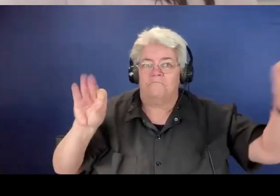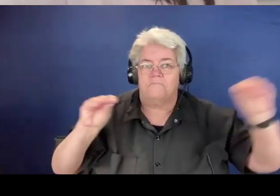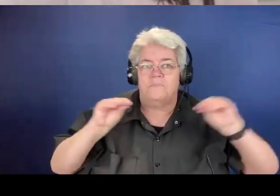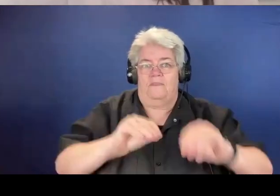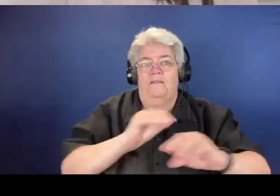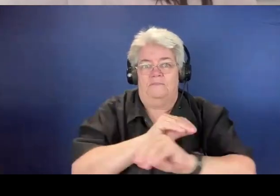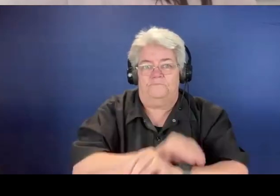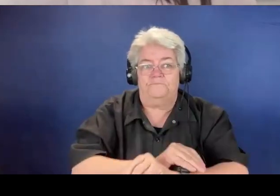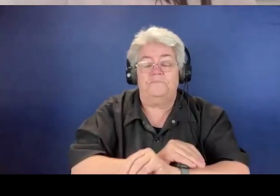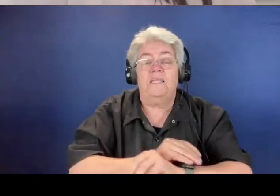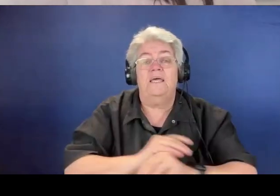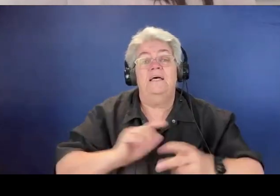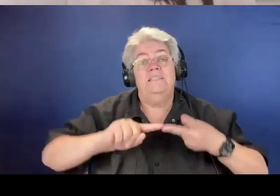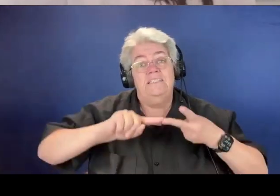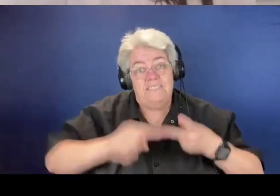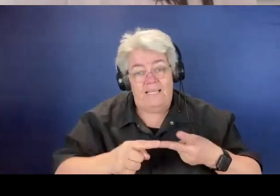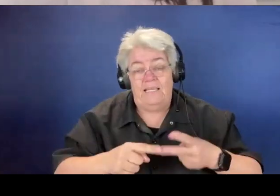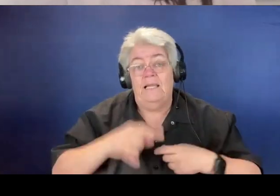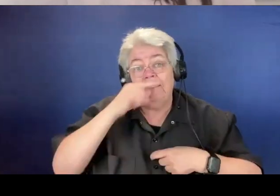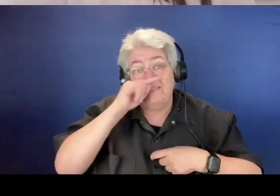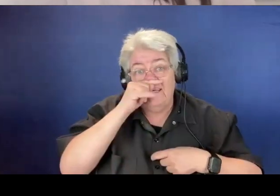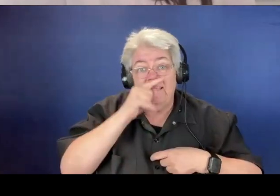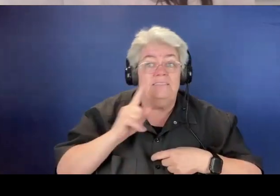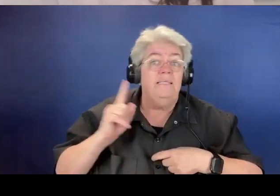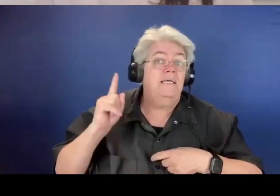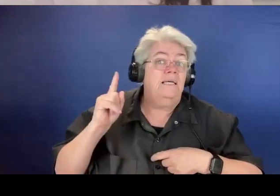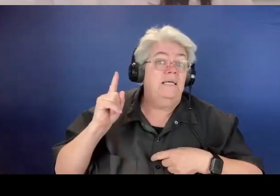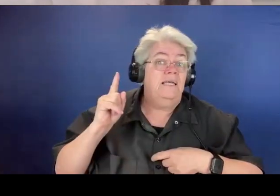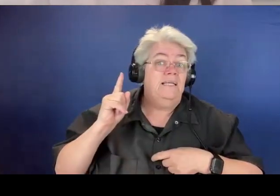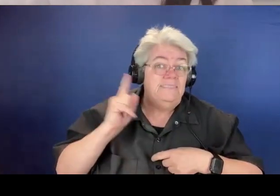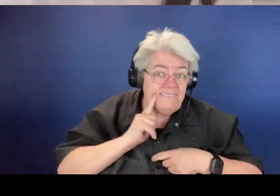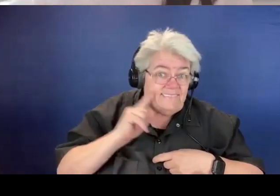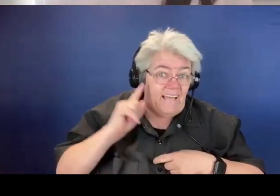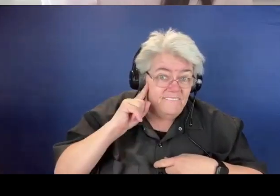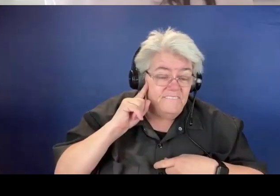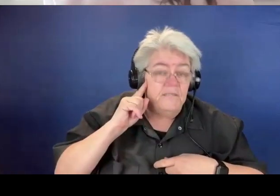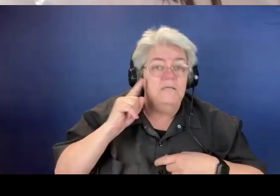not be exposed to more than one language as it will confuse or further delay them.